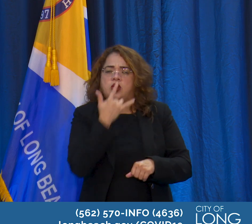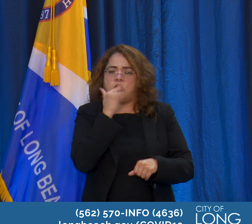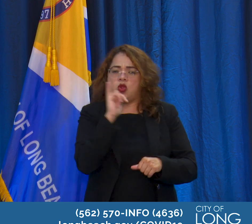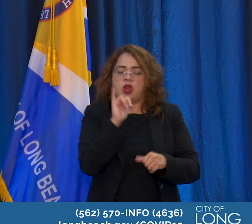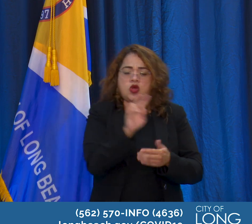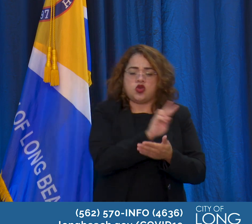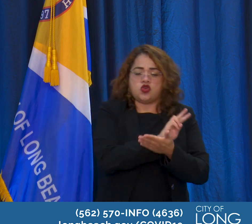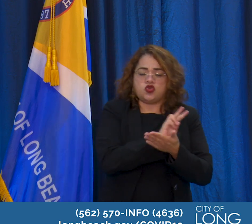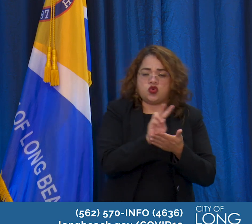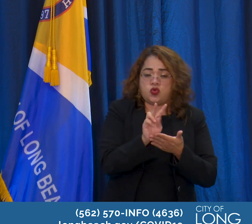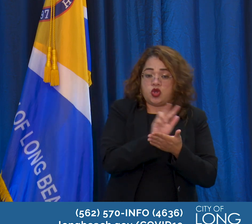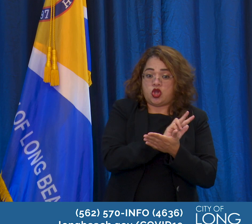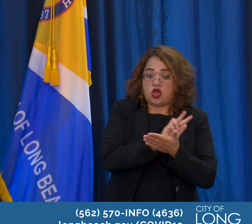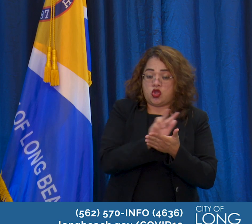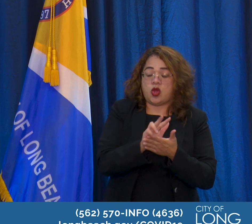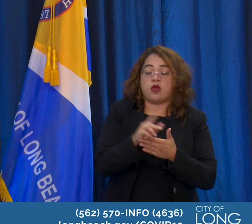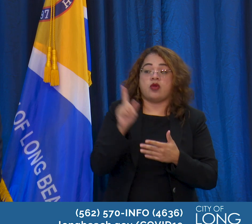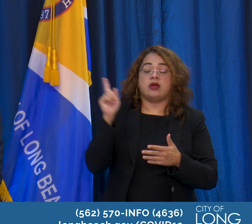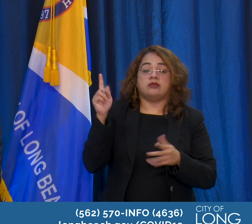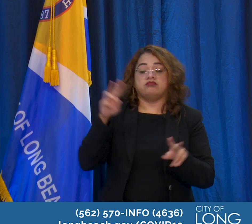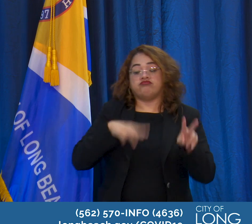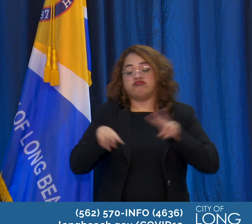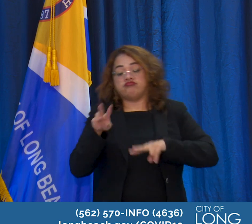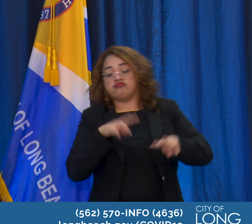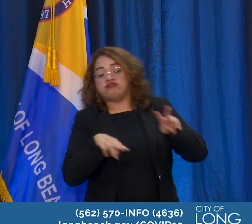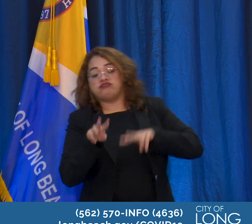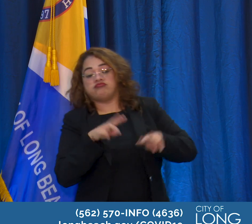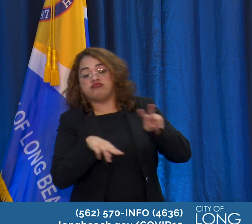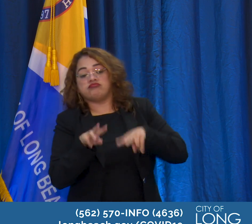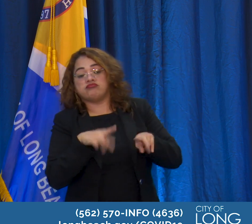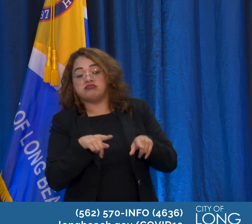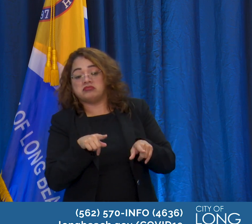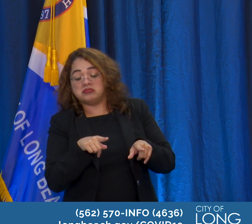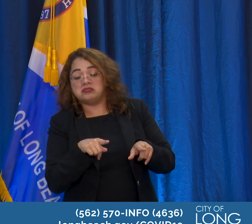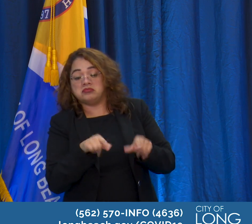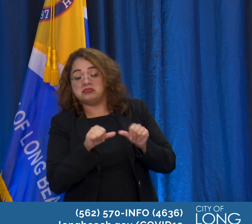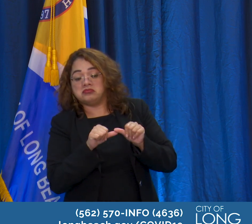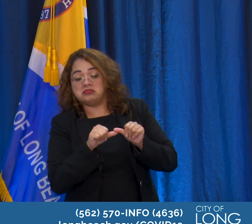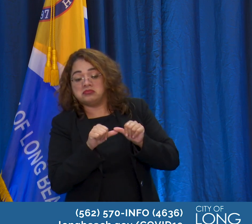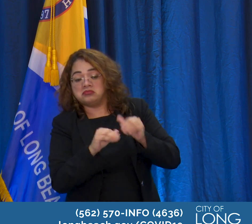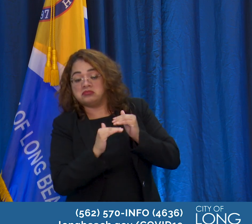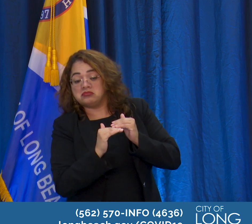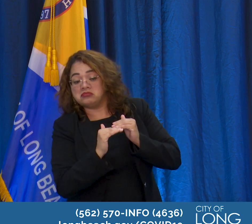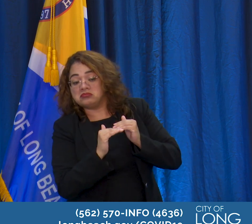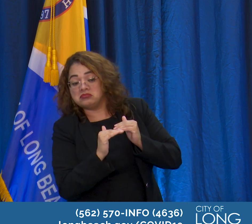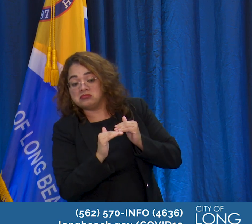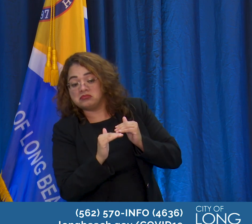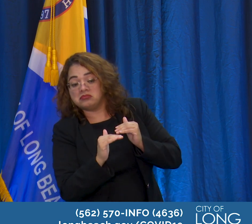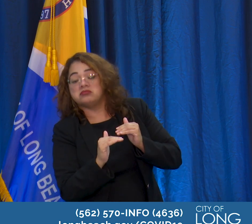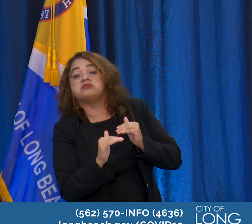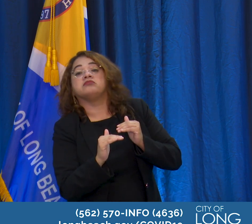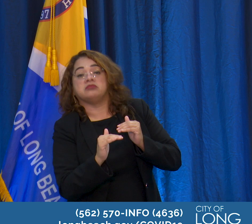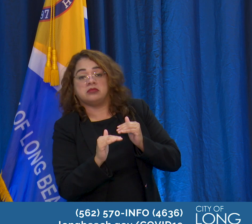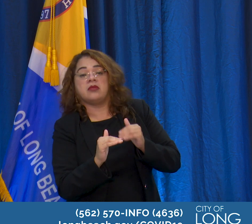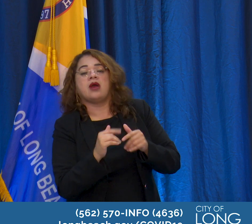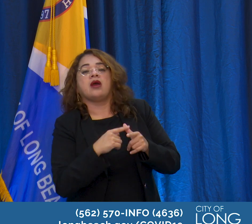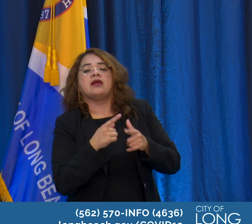data before you are even contemplated being moved to another category. And even if we do, we have to make decisions about what's safe.